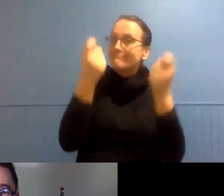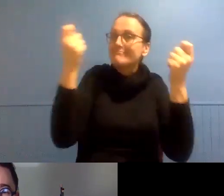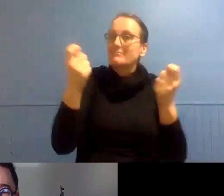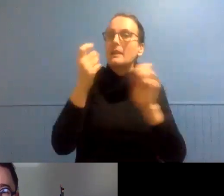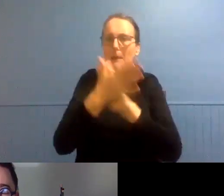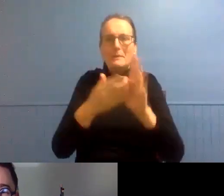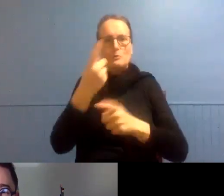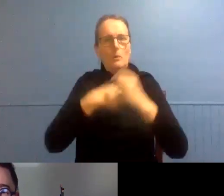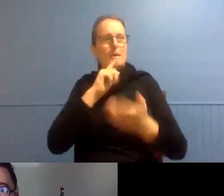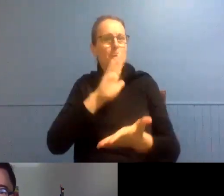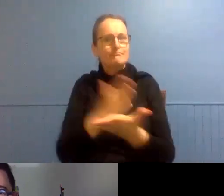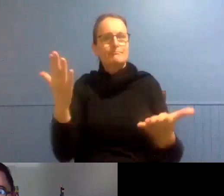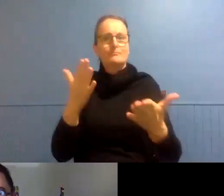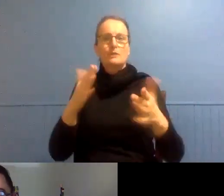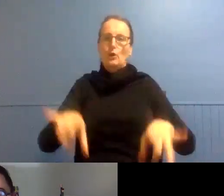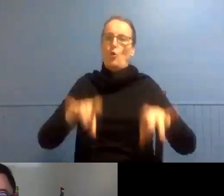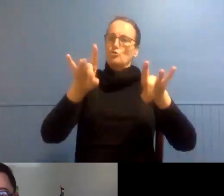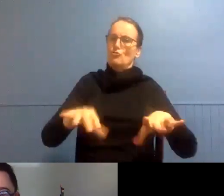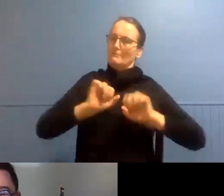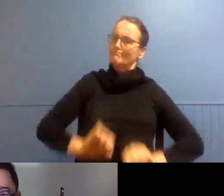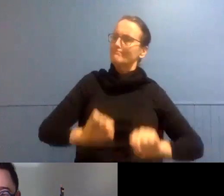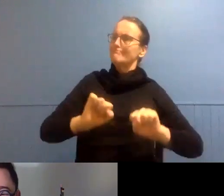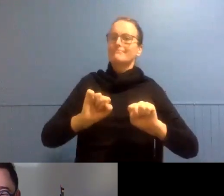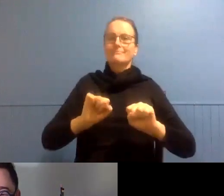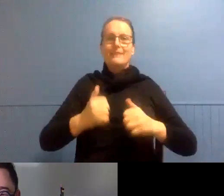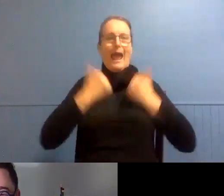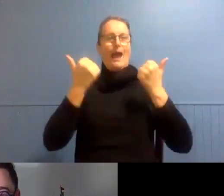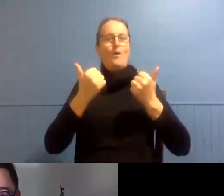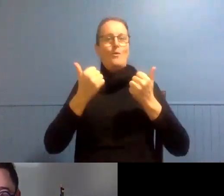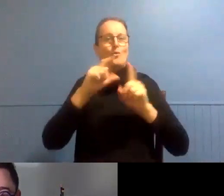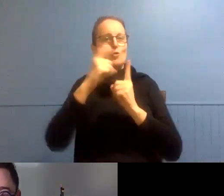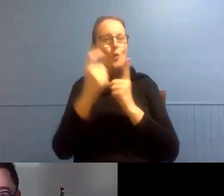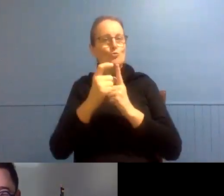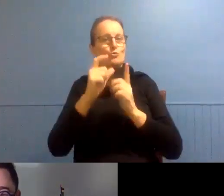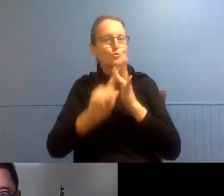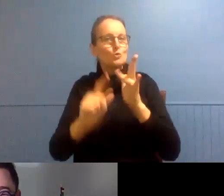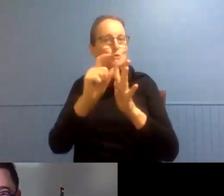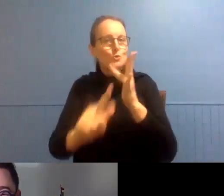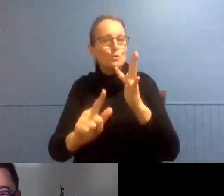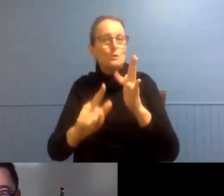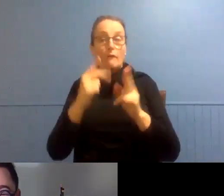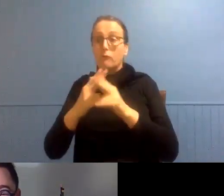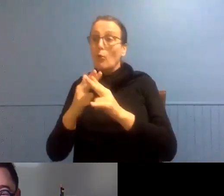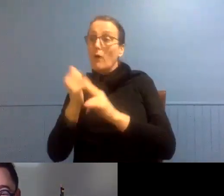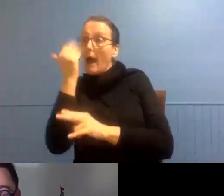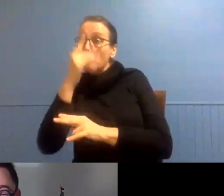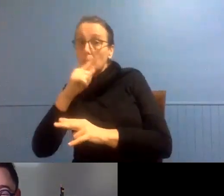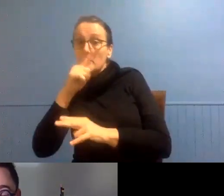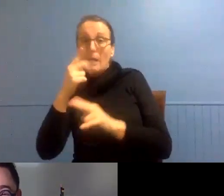Australian practice we can do some of the culture practices of first peoples and others and start to celebrate together.